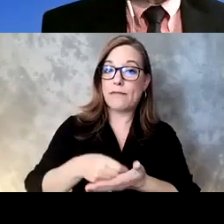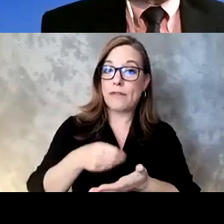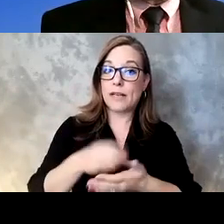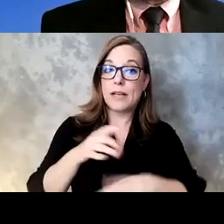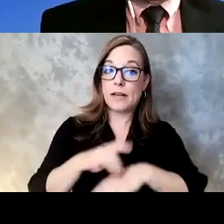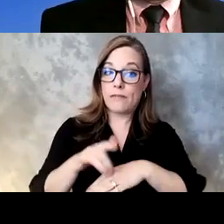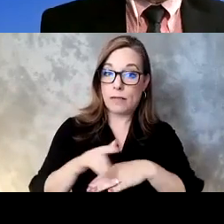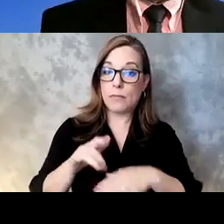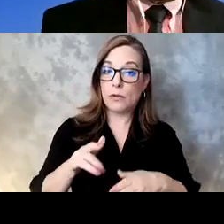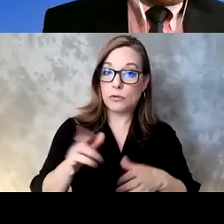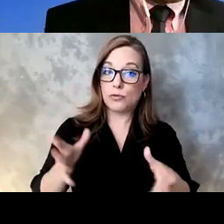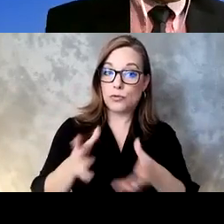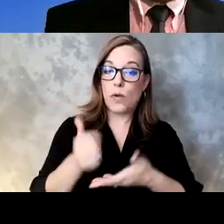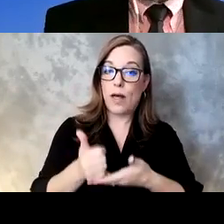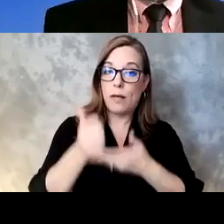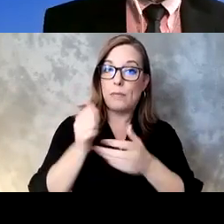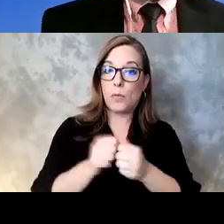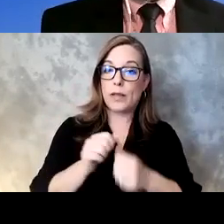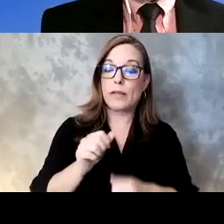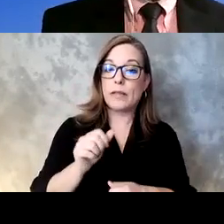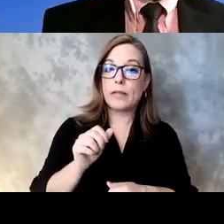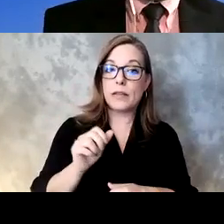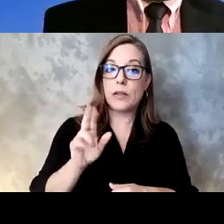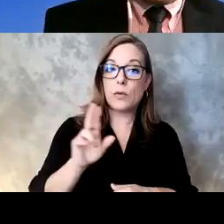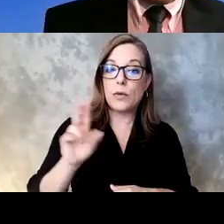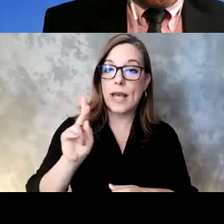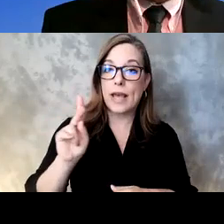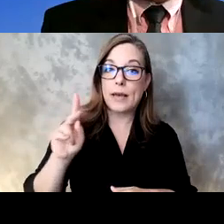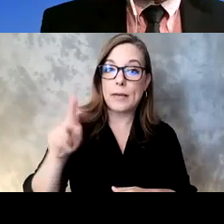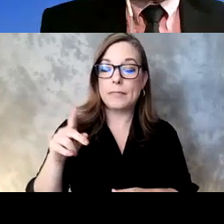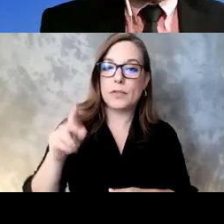and planning. So first there's TK which as you know is one of the main programs for for